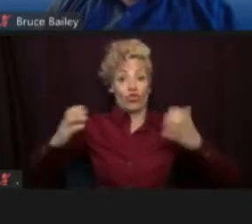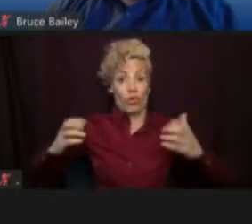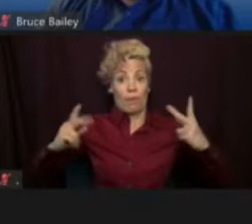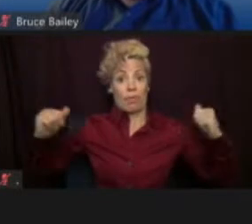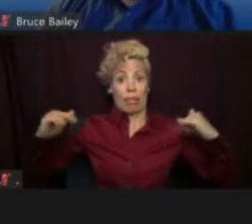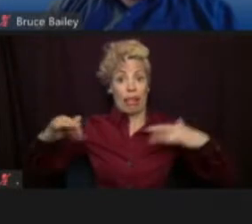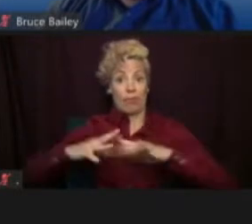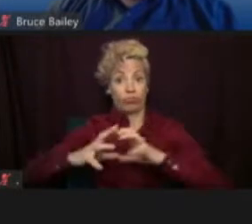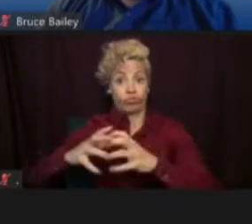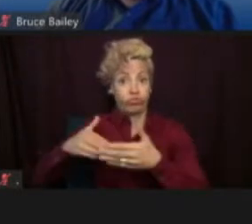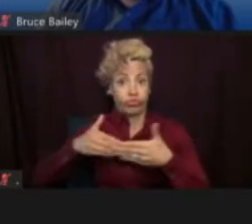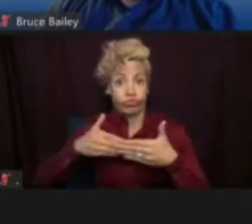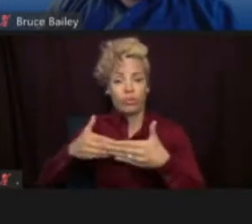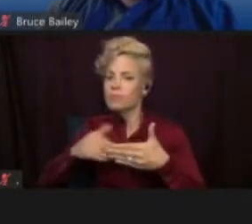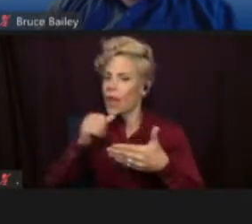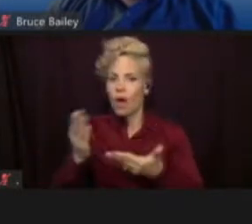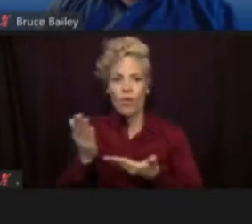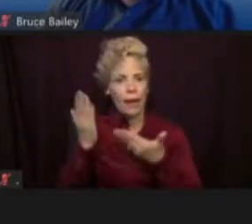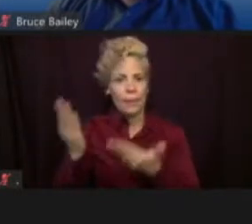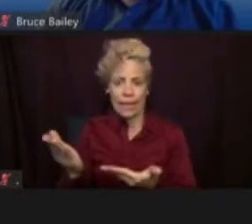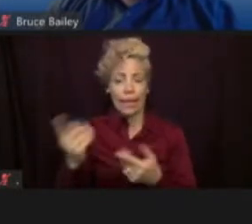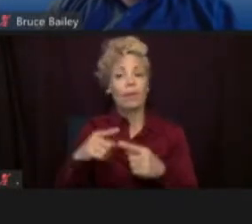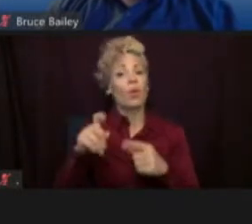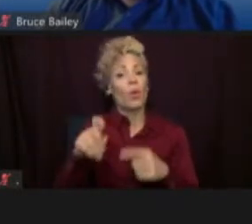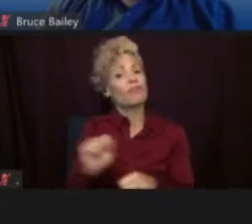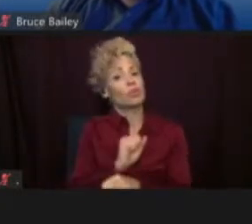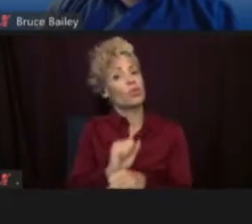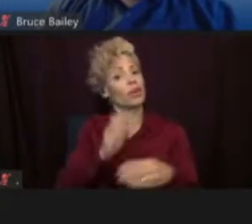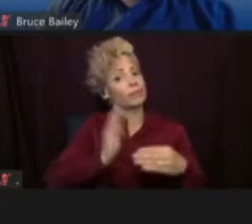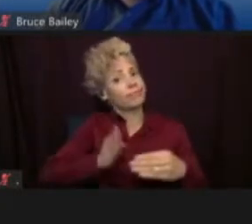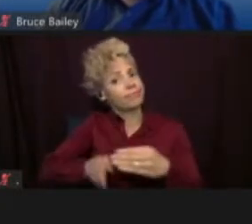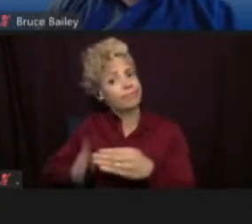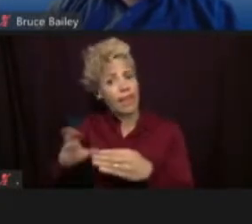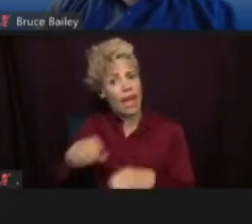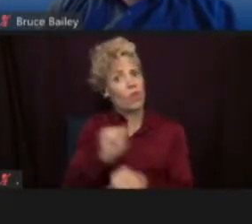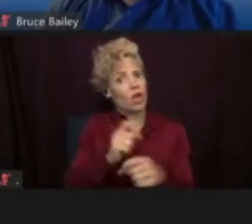and you have to work remotely. What were some of the considerations? Next slide please.